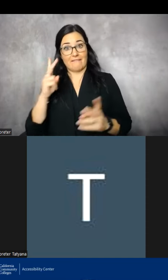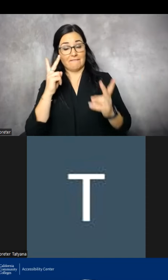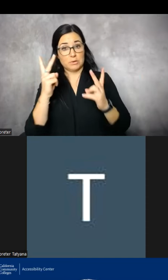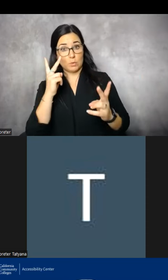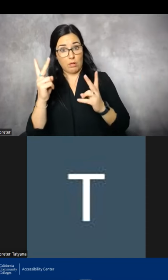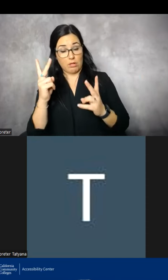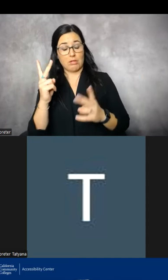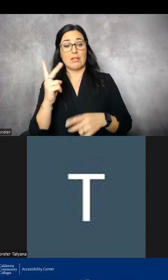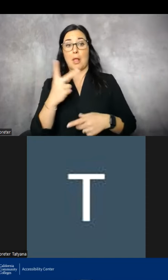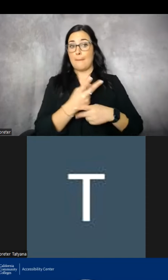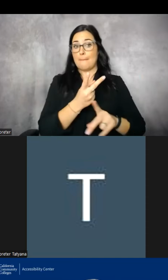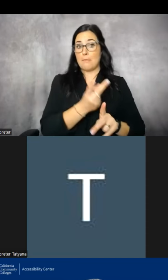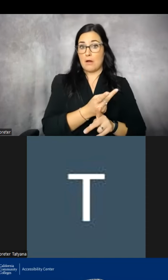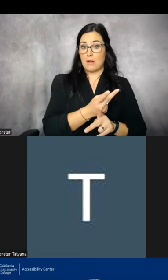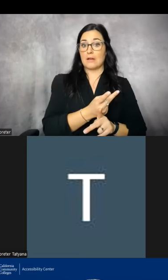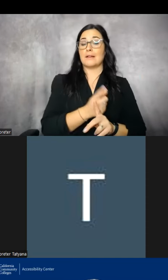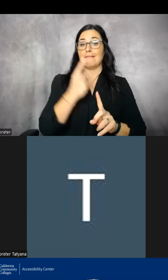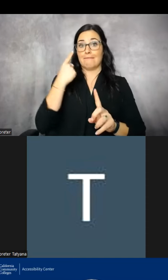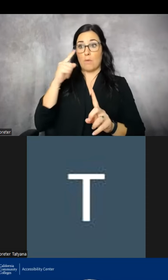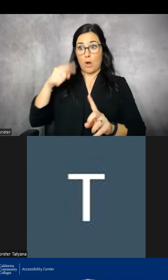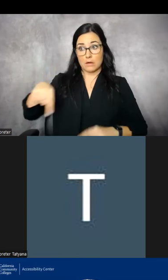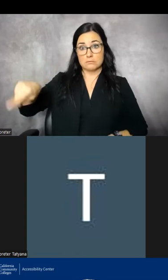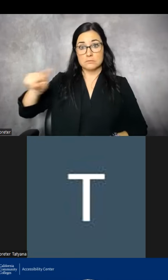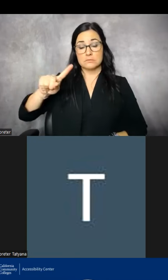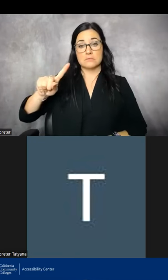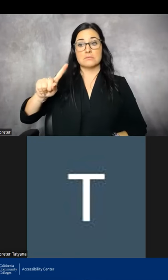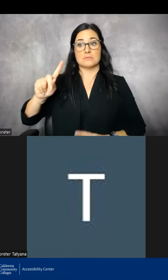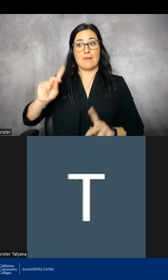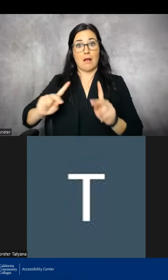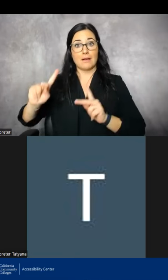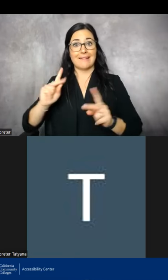and the product is intended for some visual entertainment,